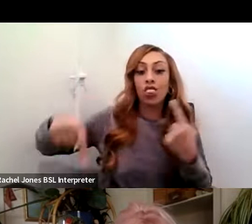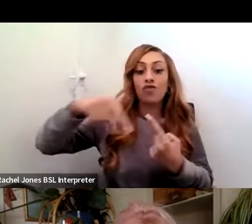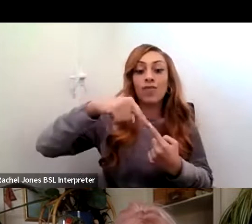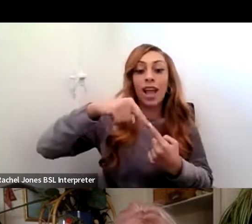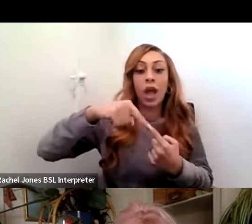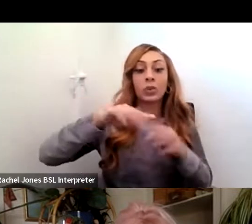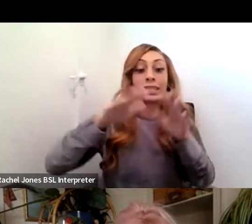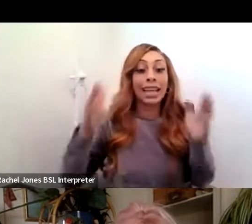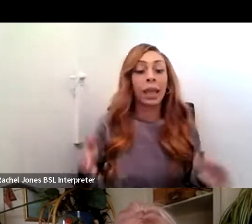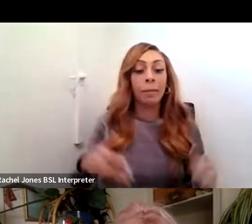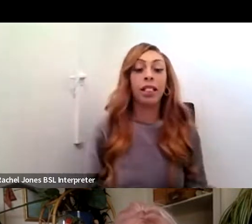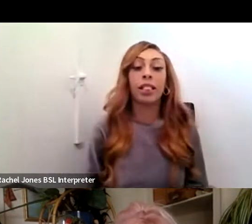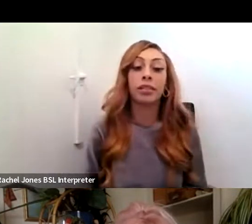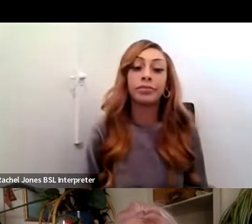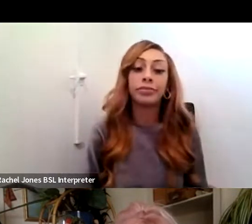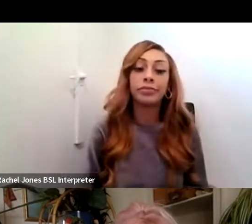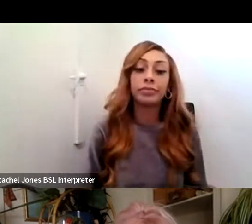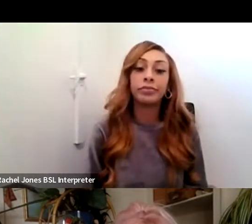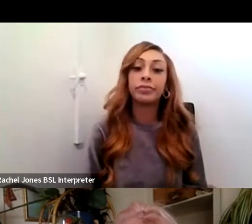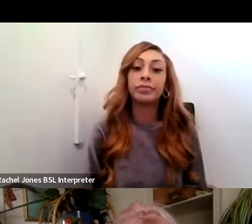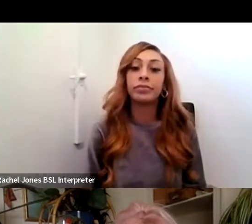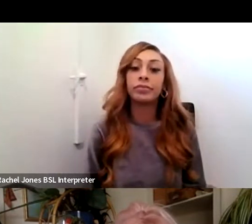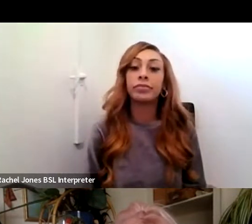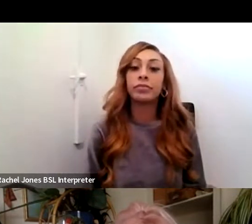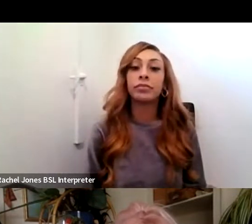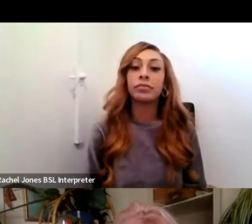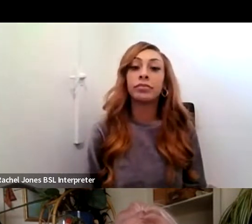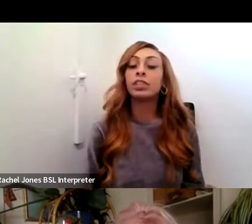we're going to have a short additional screen gap as well